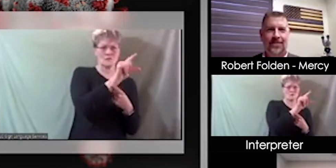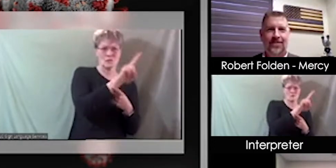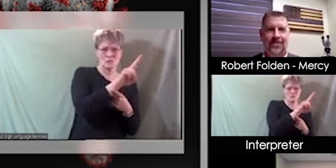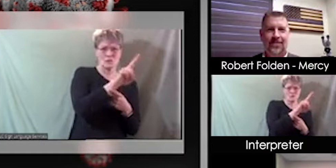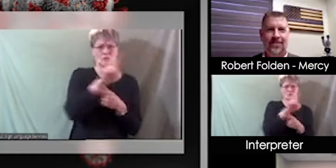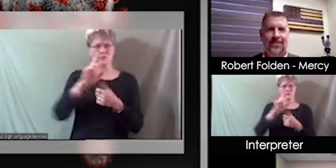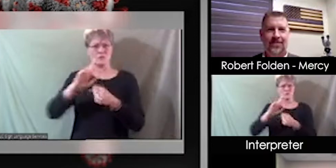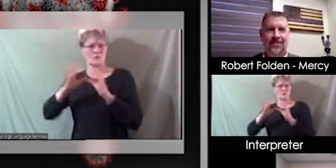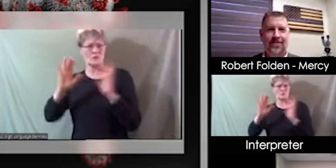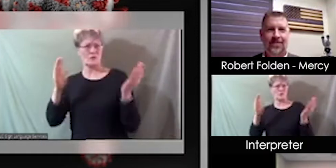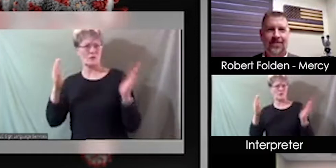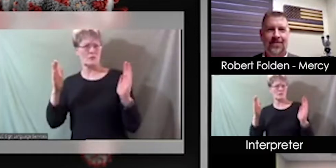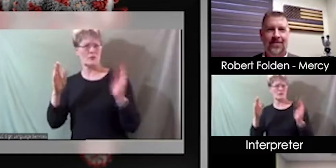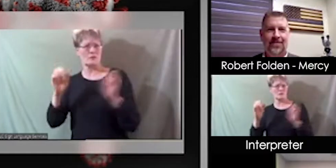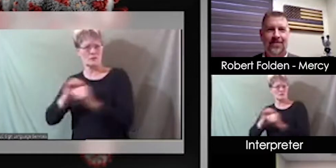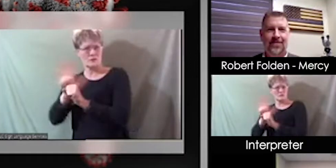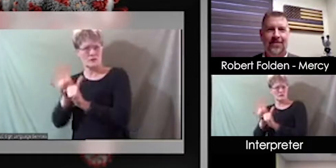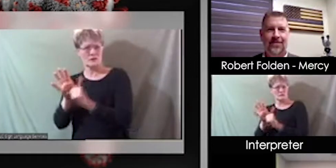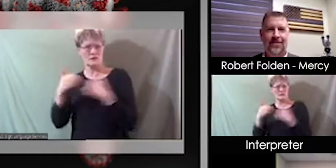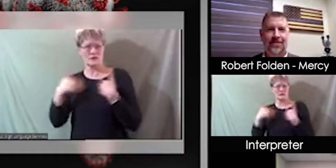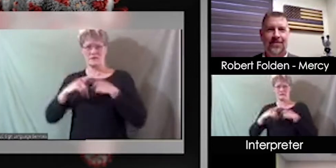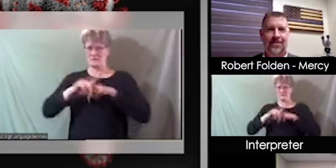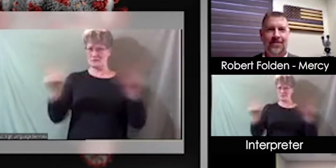It's a good question. I think, you know,